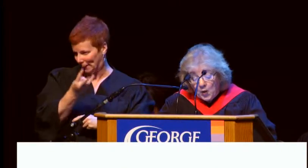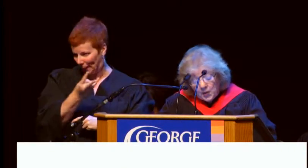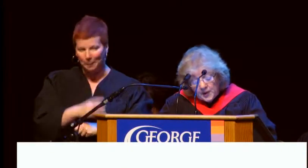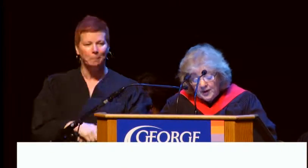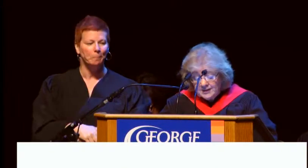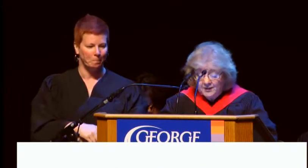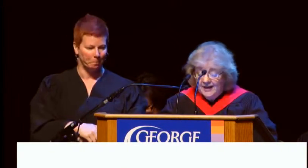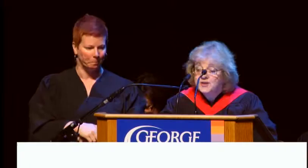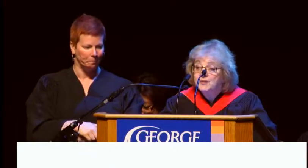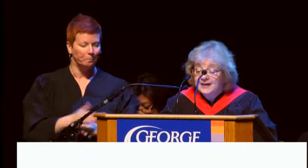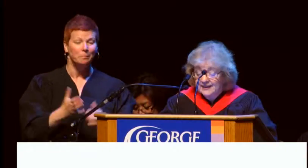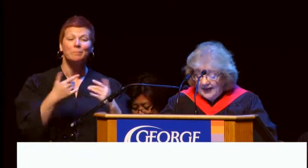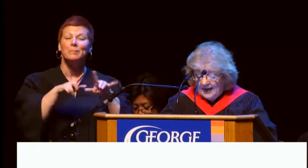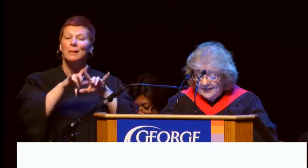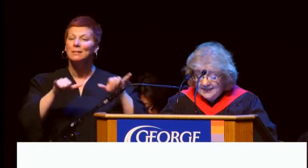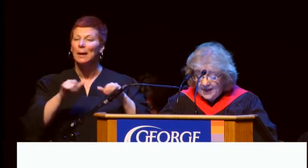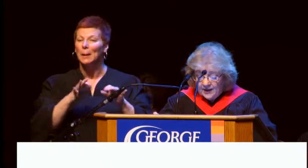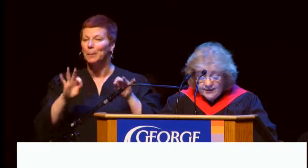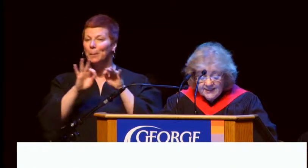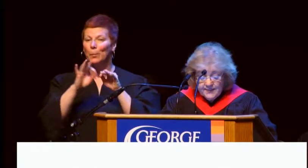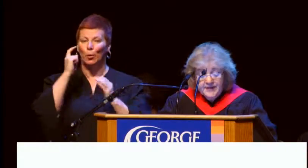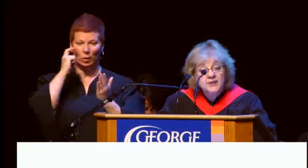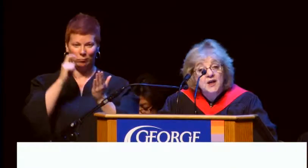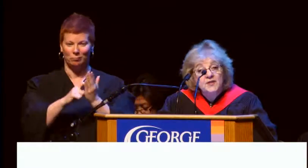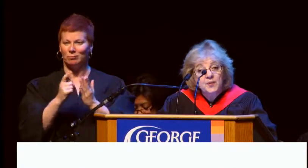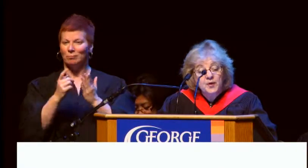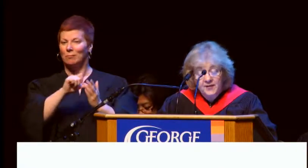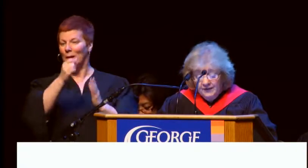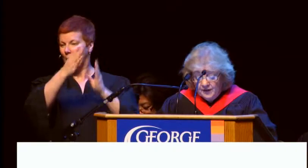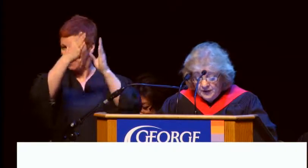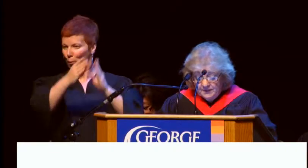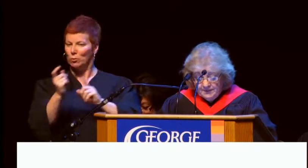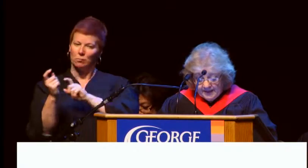WE WOULD ALSO LIKE TO RECOGNIZE THE RECIPIENT OF THE BOARD OF GOVERNORS MEDAL.